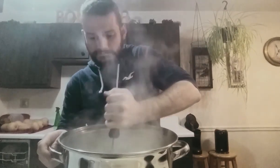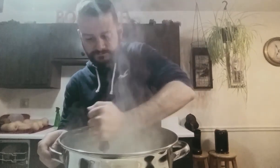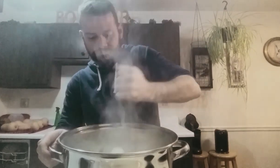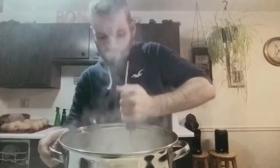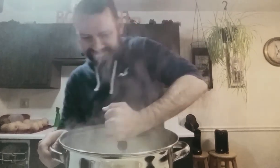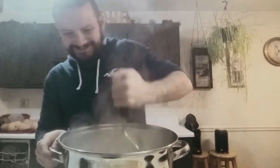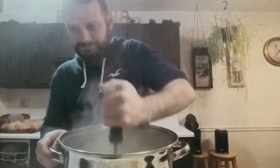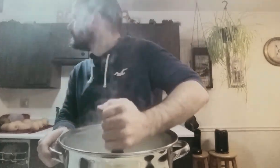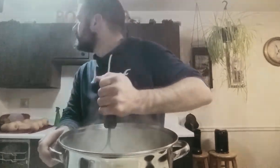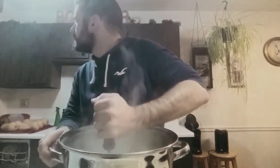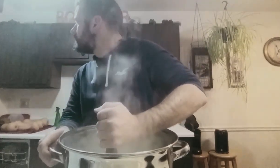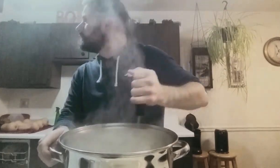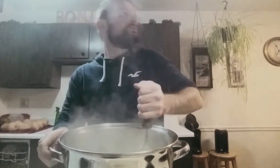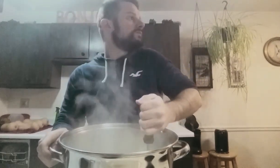[ UP TEMPO]